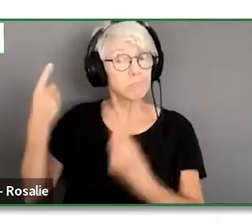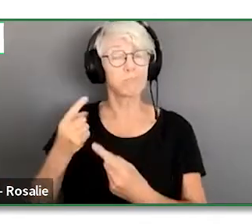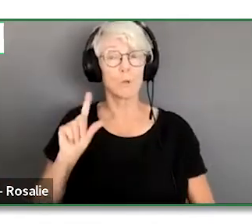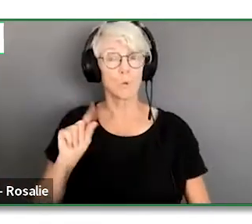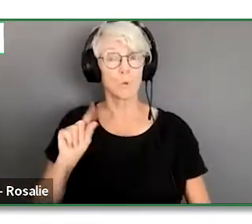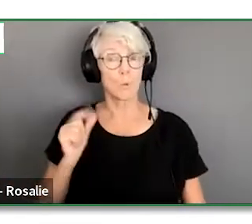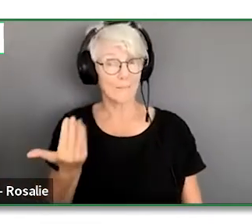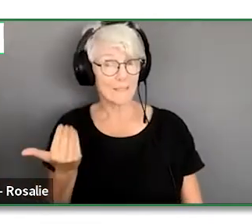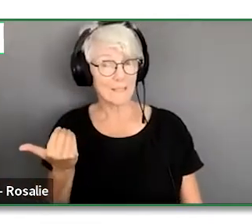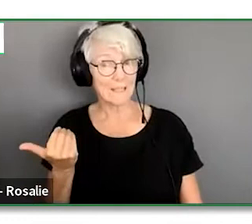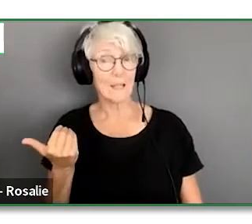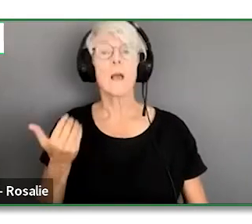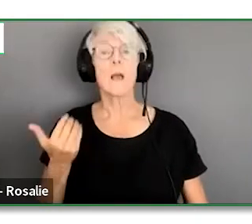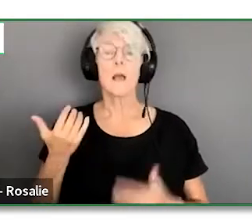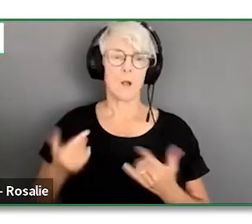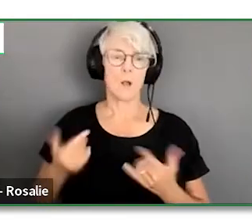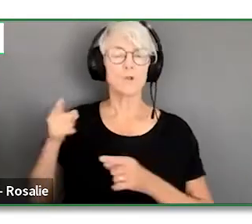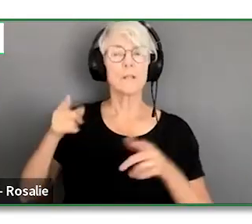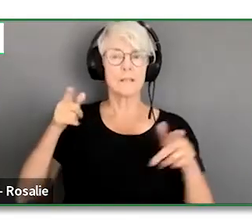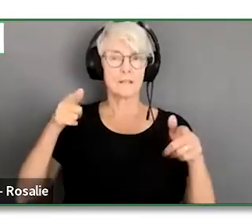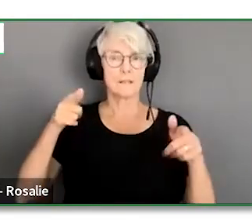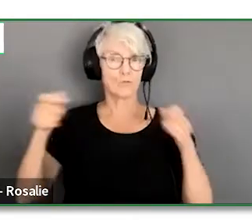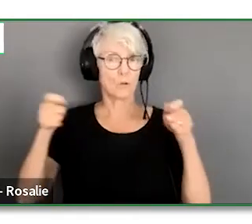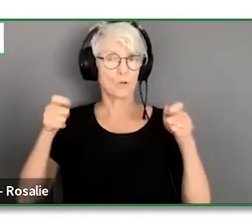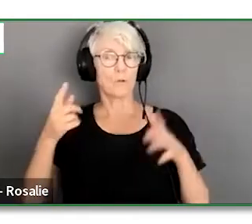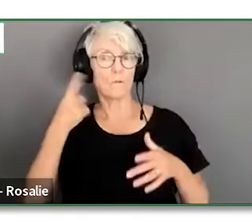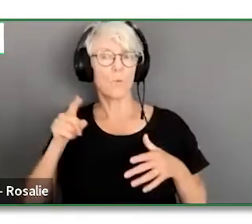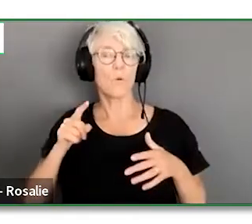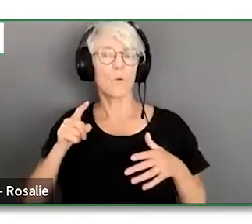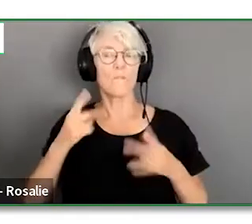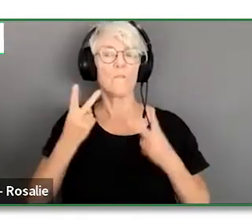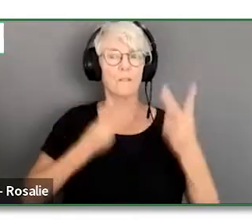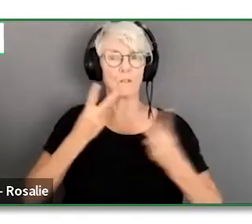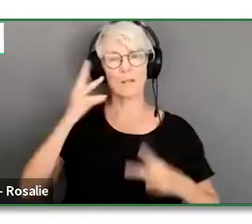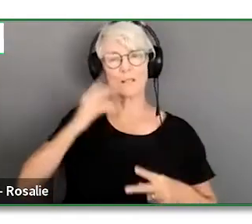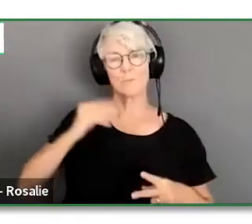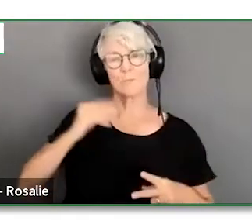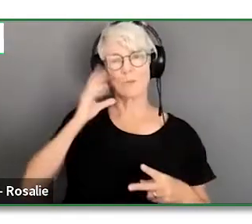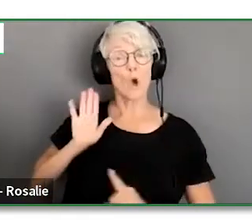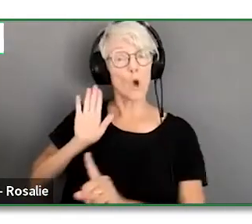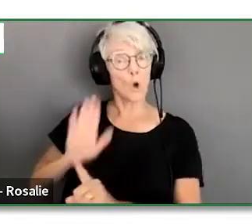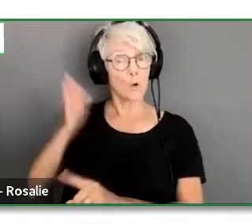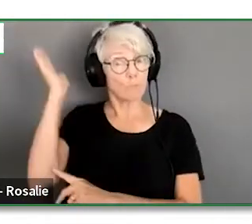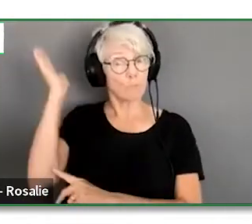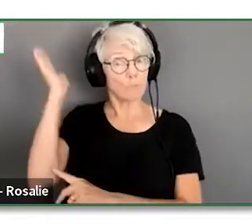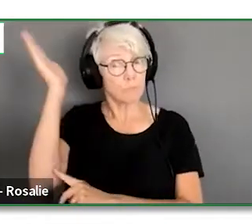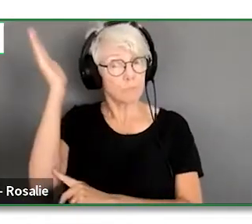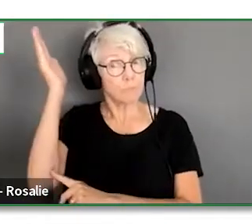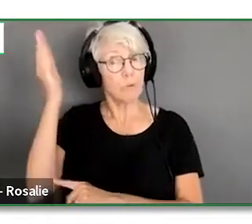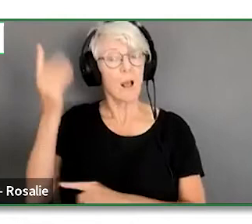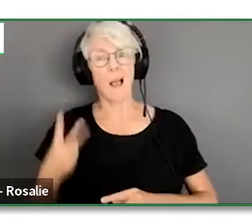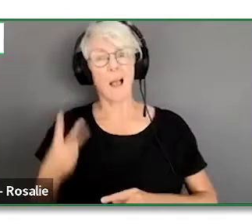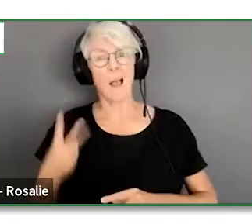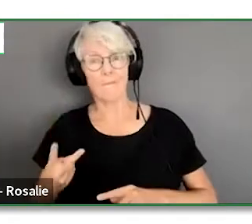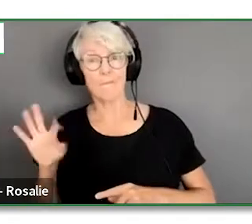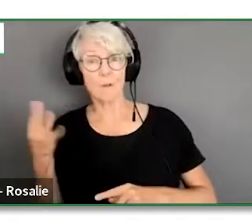and is currently the Acting Director for Visitor Experience. Her presentation will be delivered half in French and half in English.